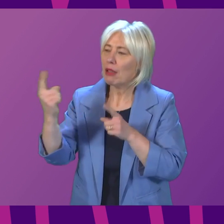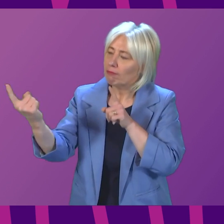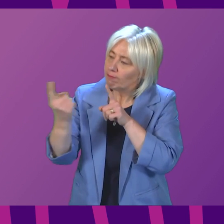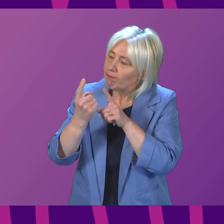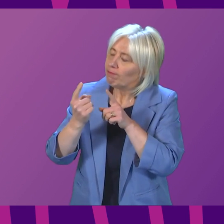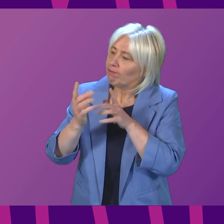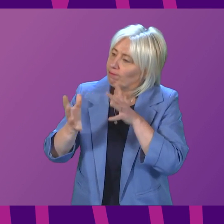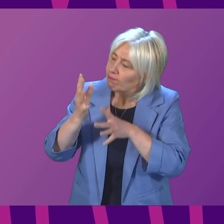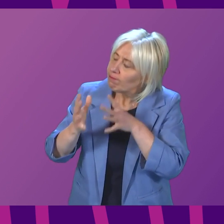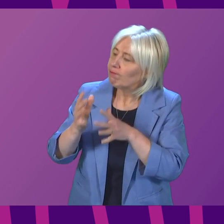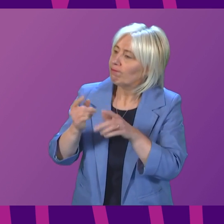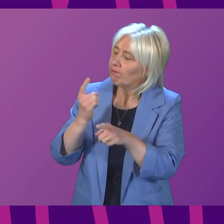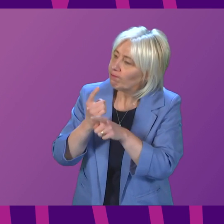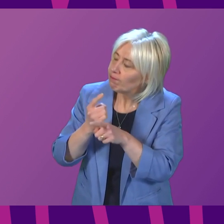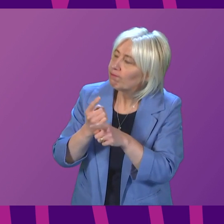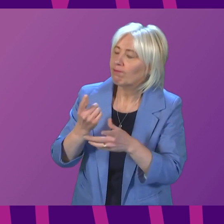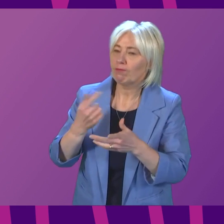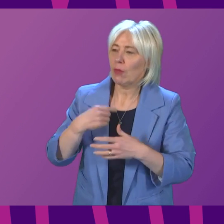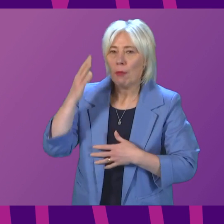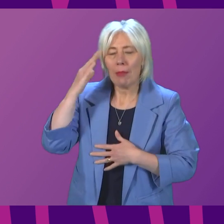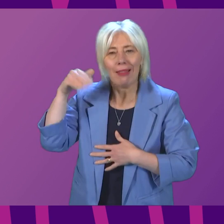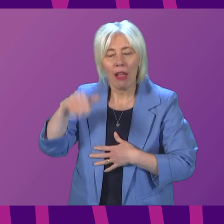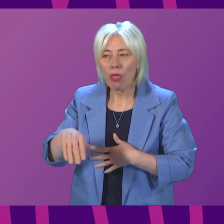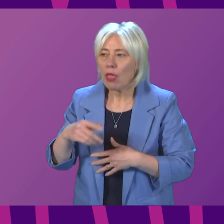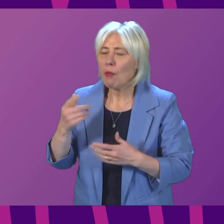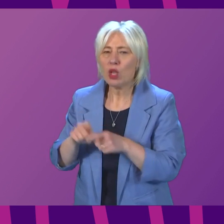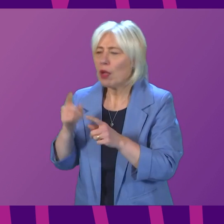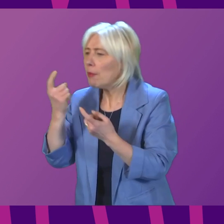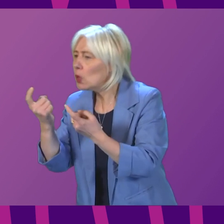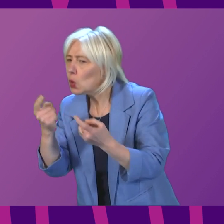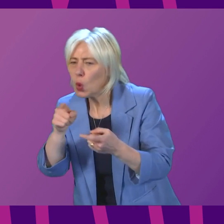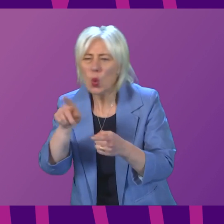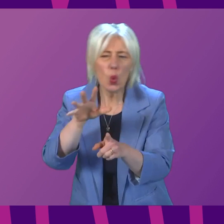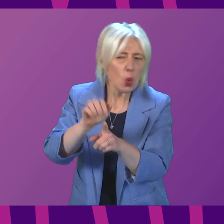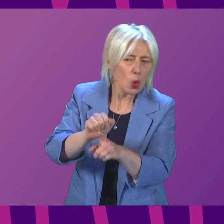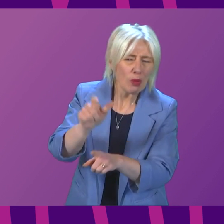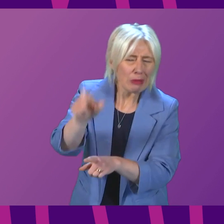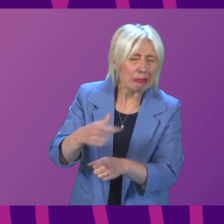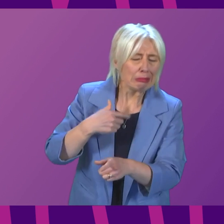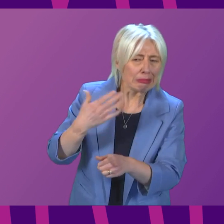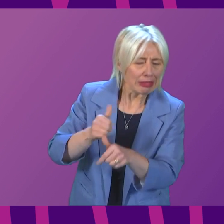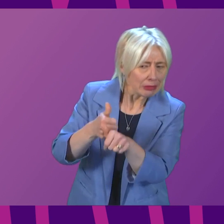a bit with their own mental health and to look out for people in their lives who may be struggling and to offer help to them.